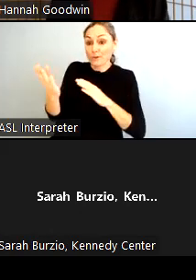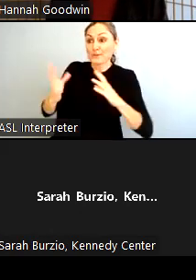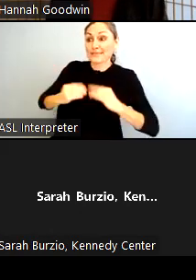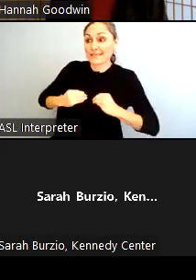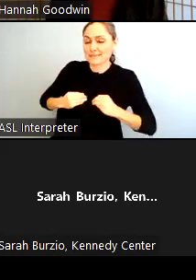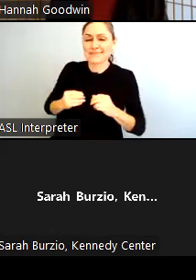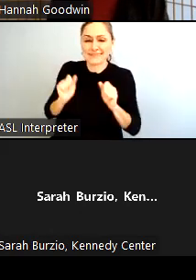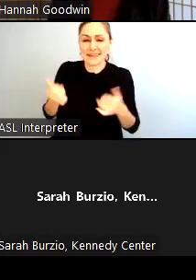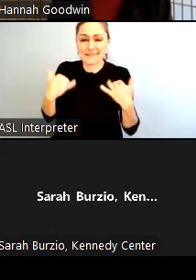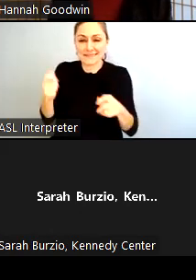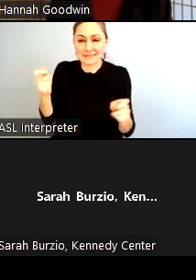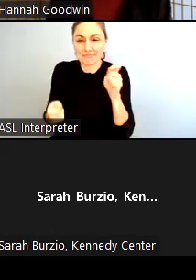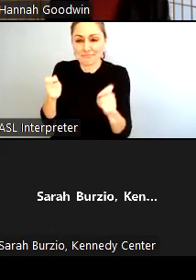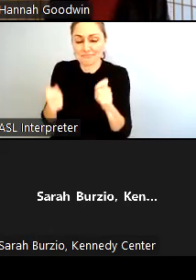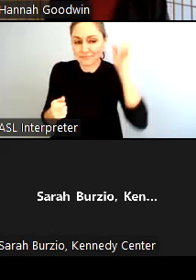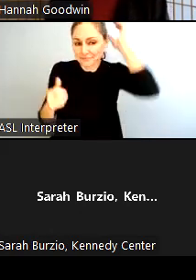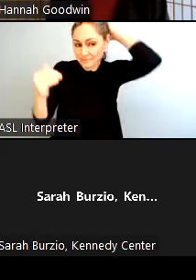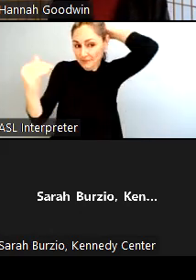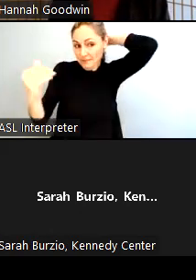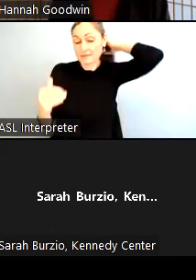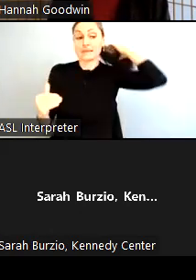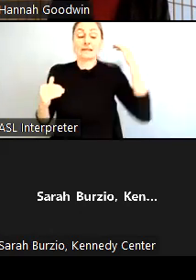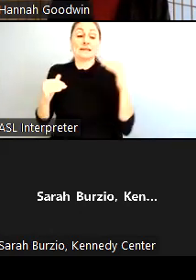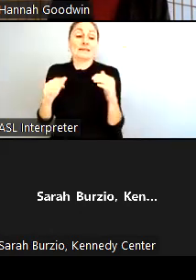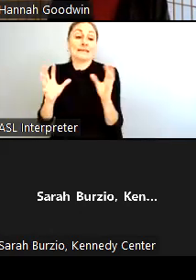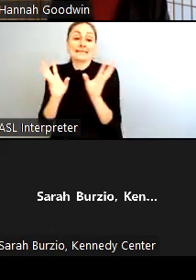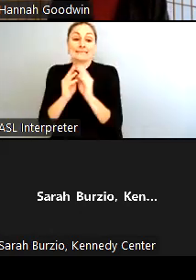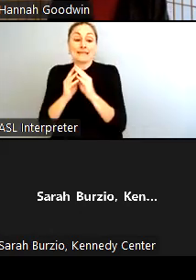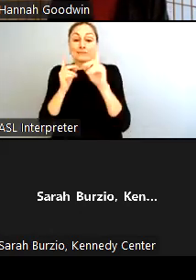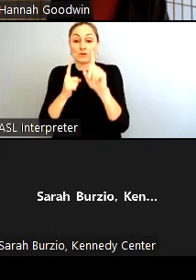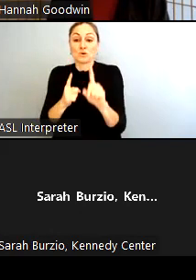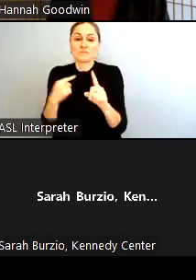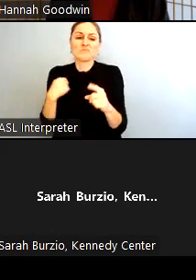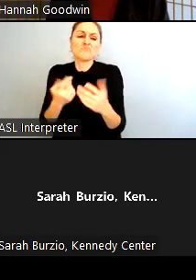Session goals. So what we're looking for is one to three goals